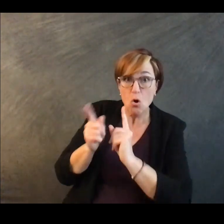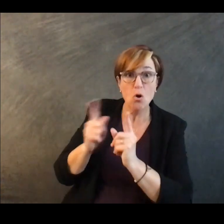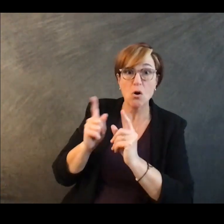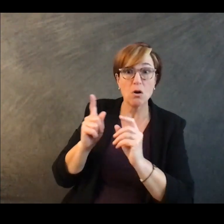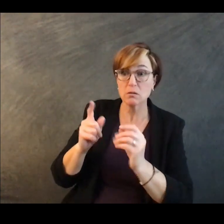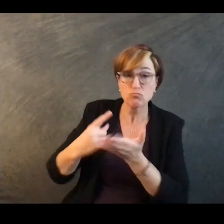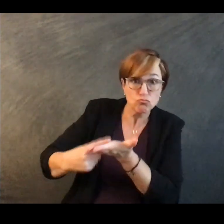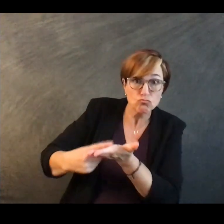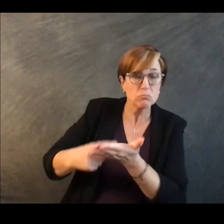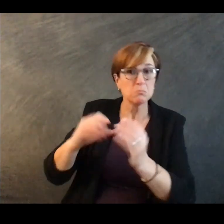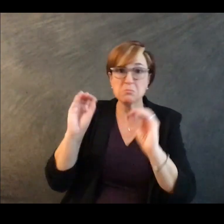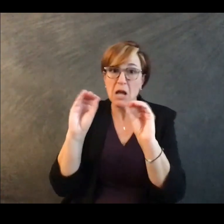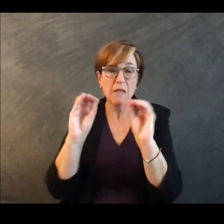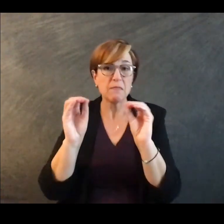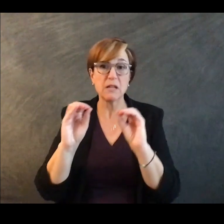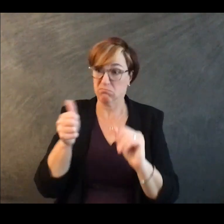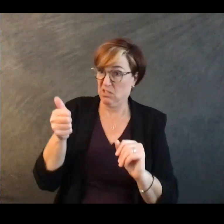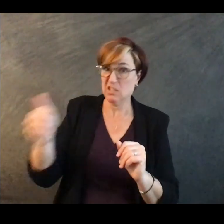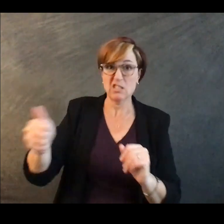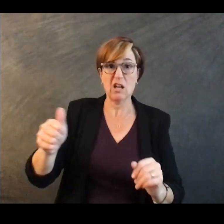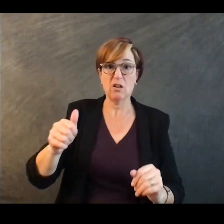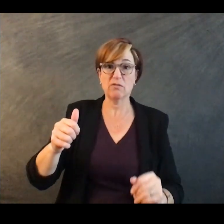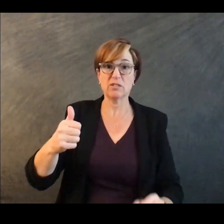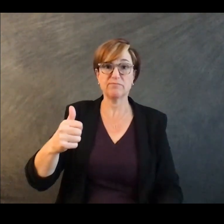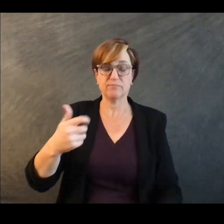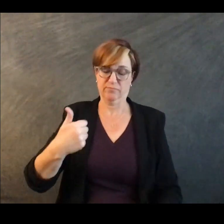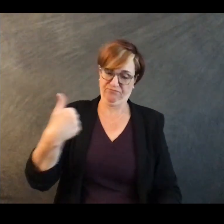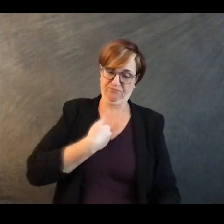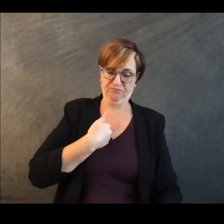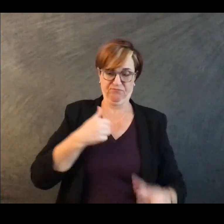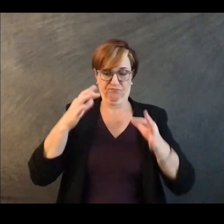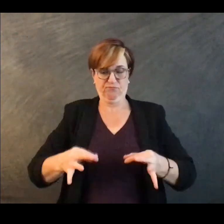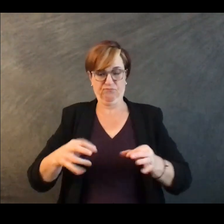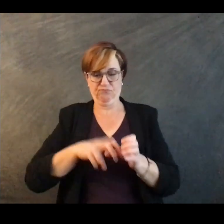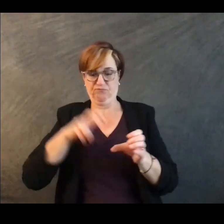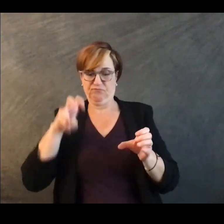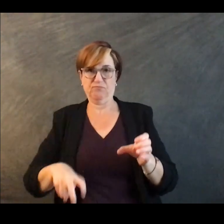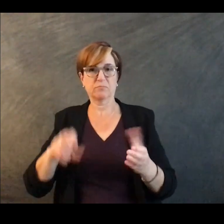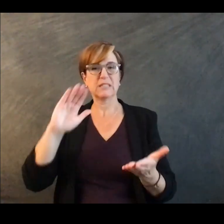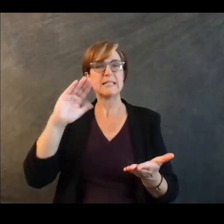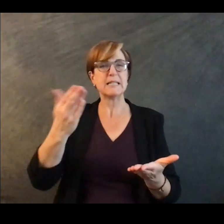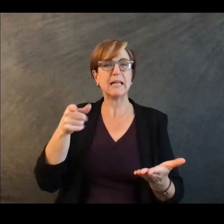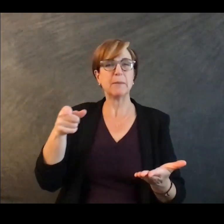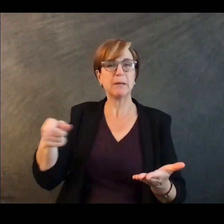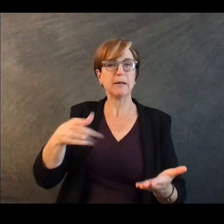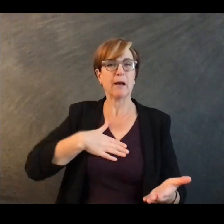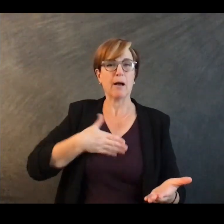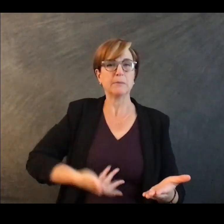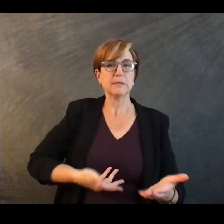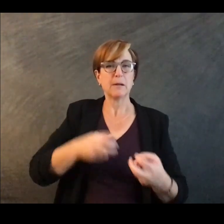that I think just to end in that problem and I think in one in really many ways